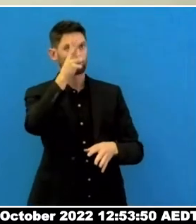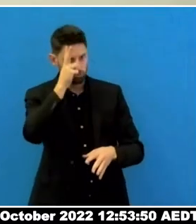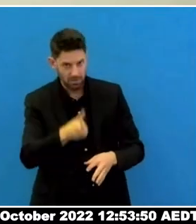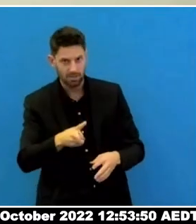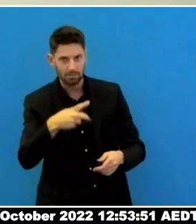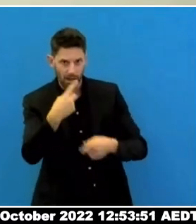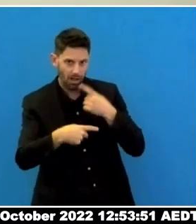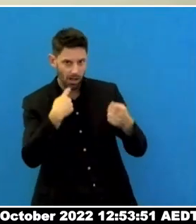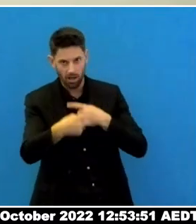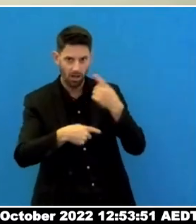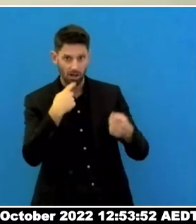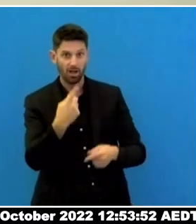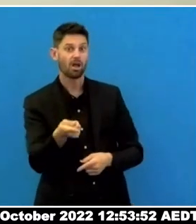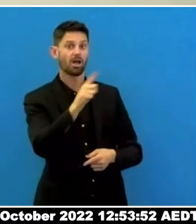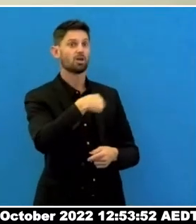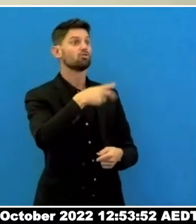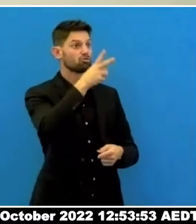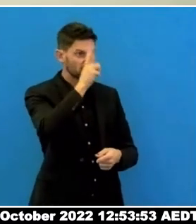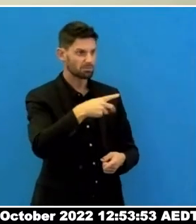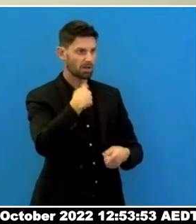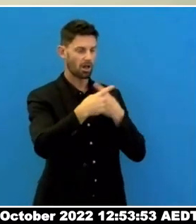And it's a very simple intervention that can make a big difference.